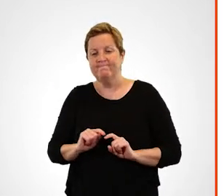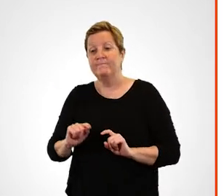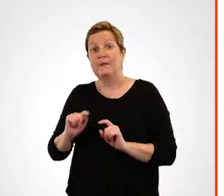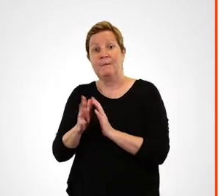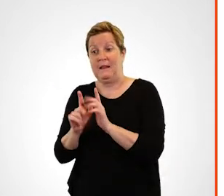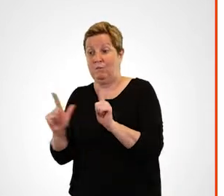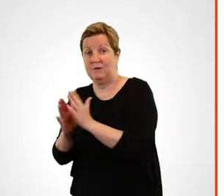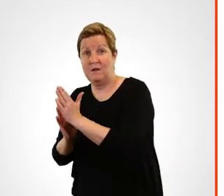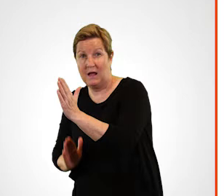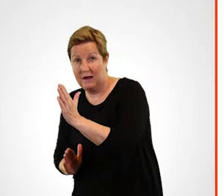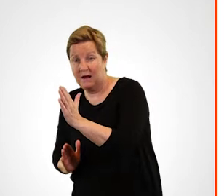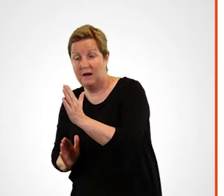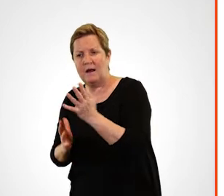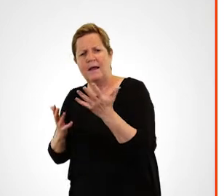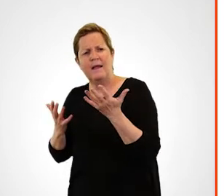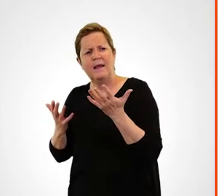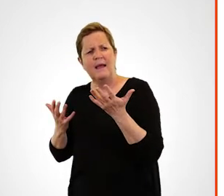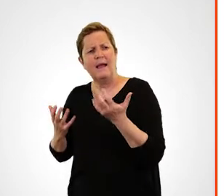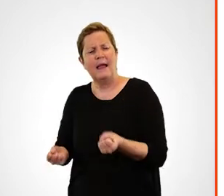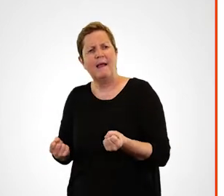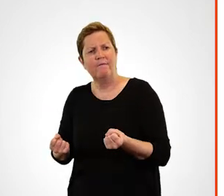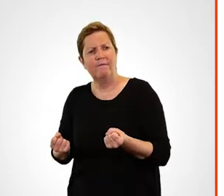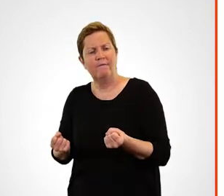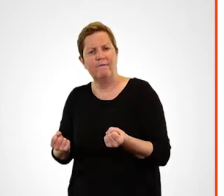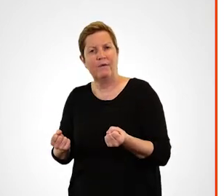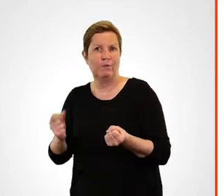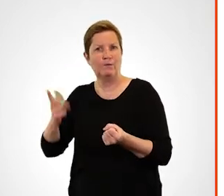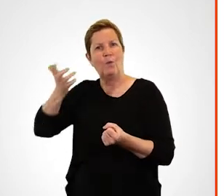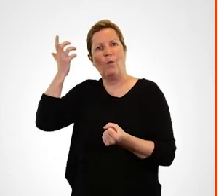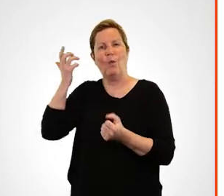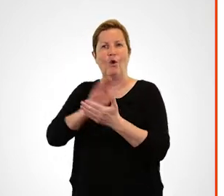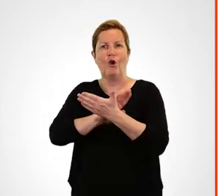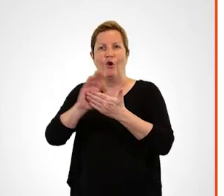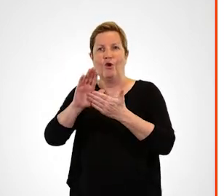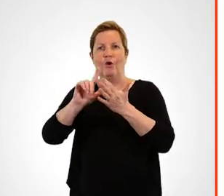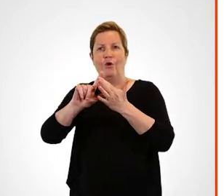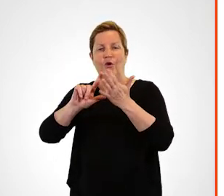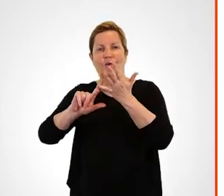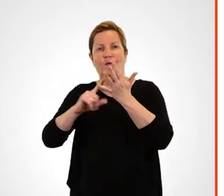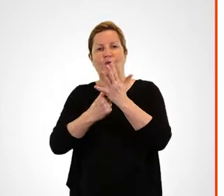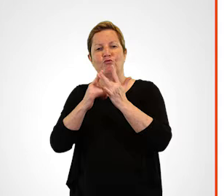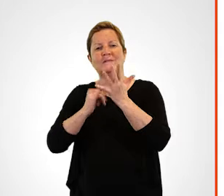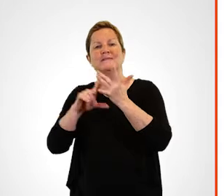there is less use of what we call in fancy terms the heuristic function.